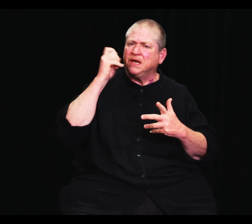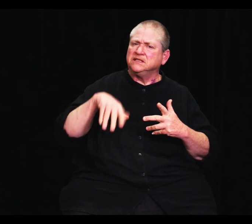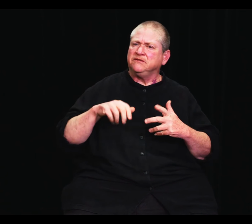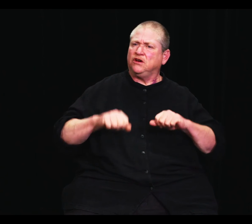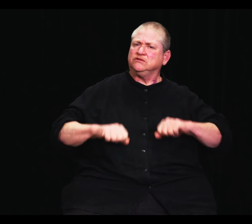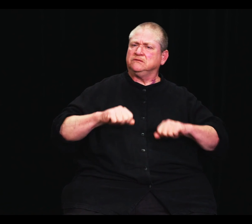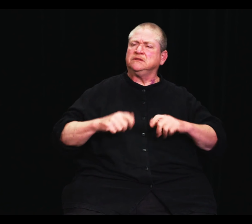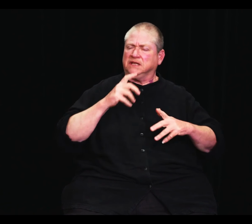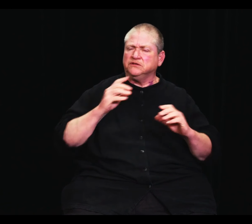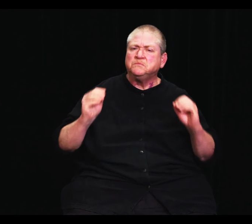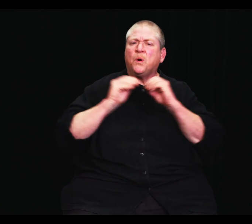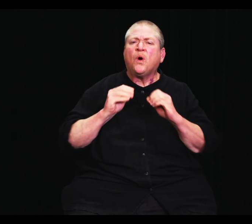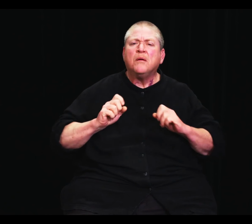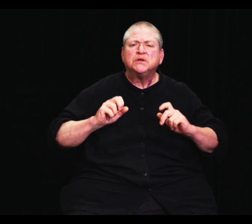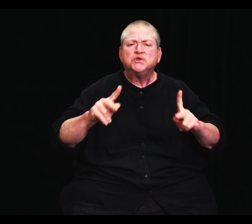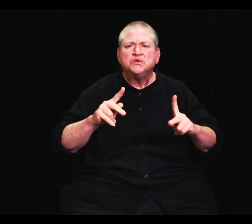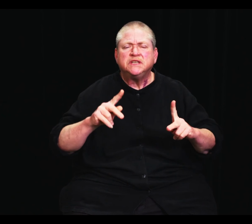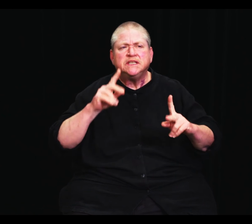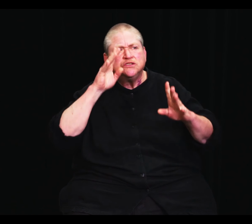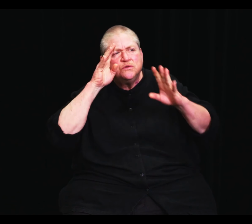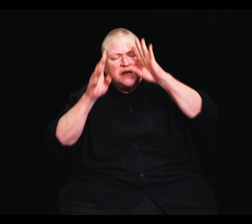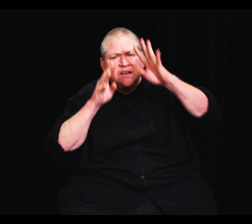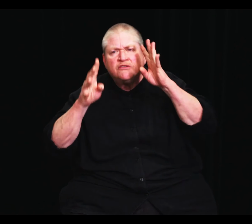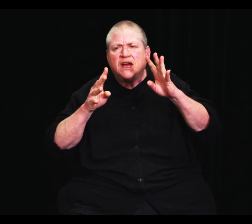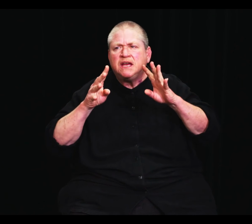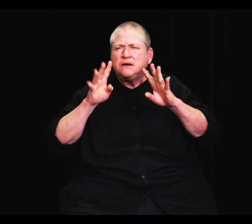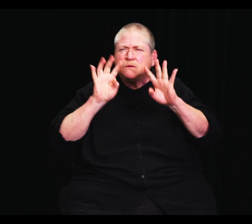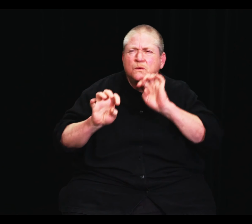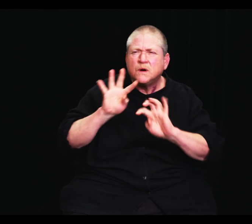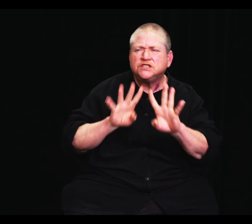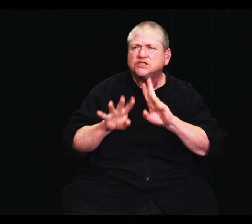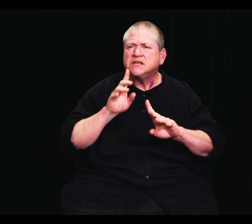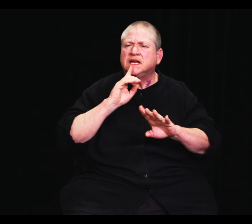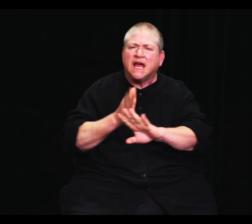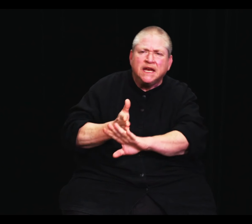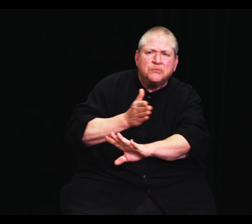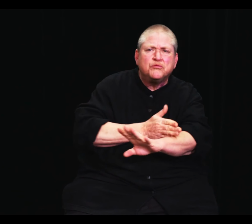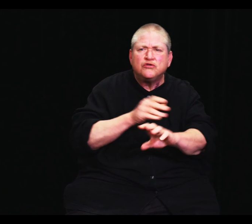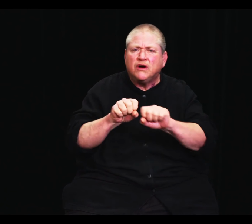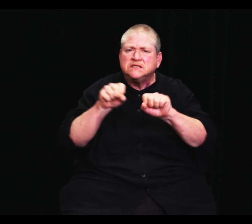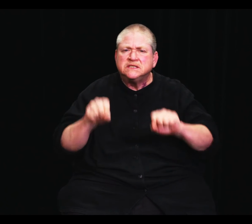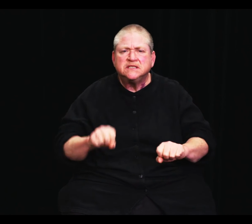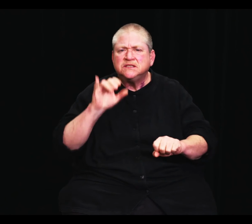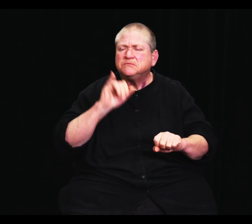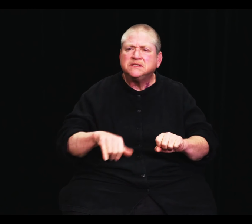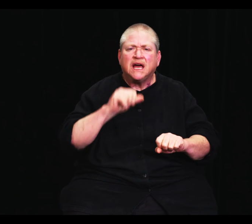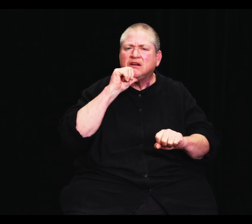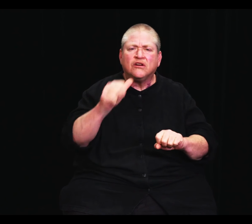and the months to come, indeed because of it, there are also extraordinary opportunities to question,